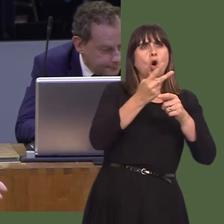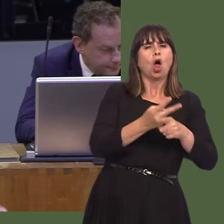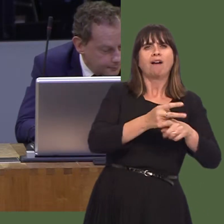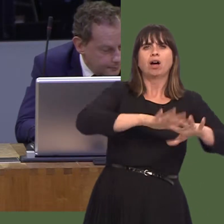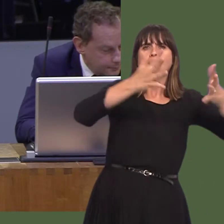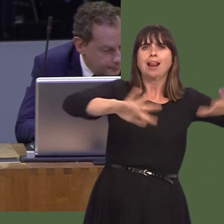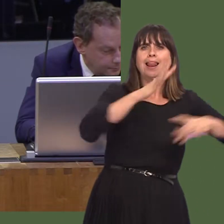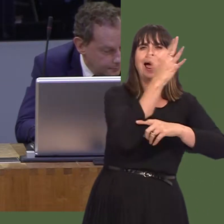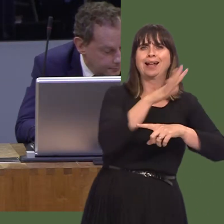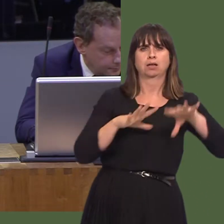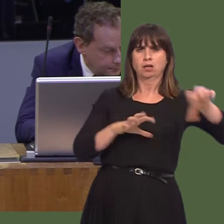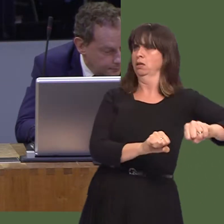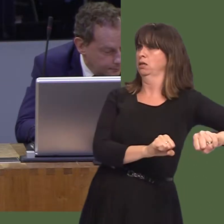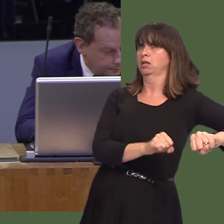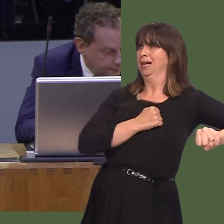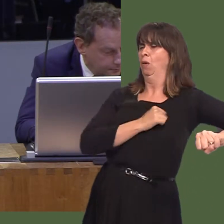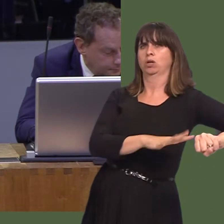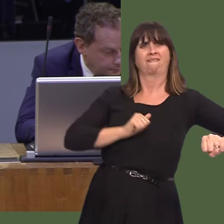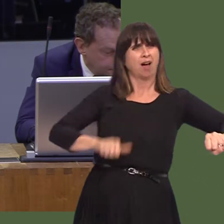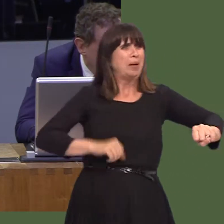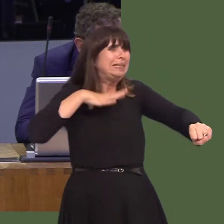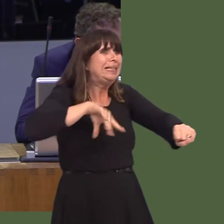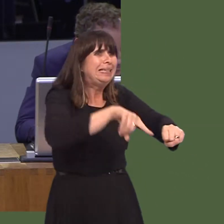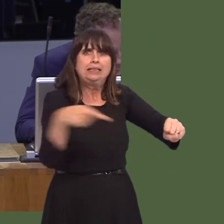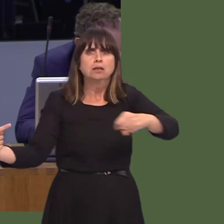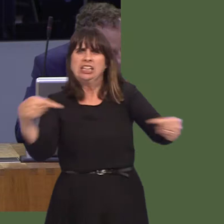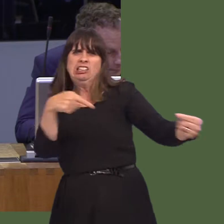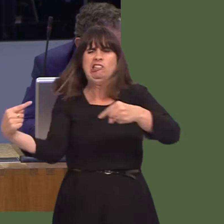in the battle for land, so this will end this approach.